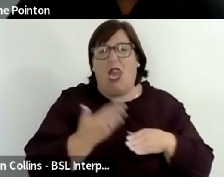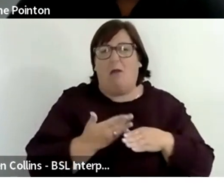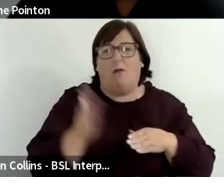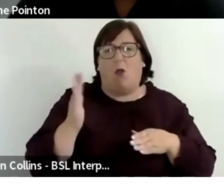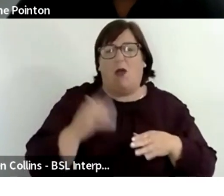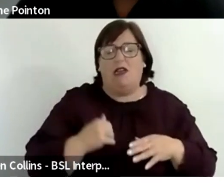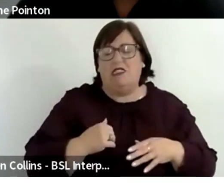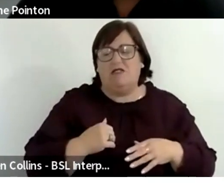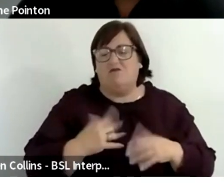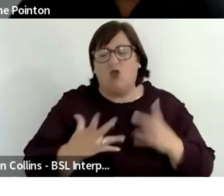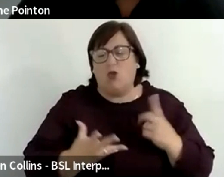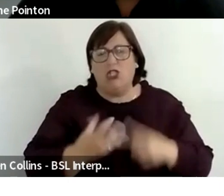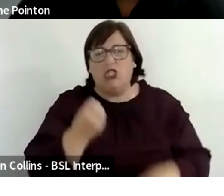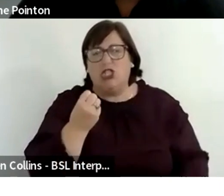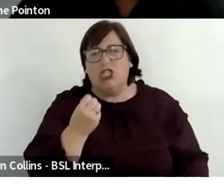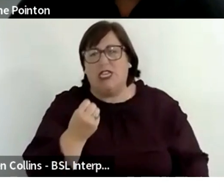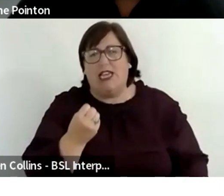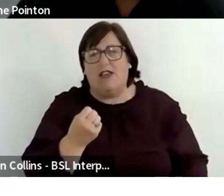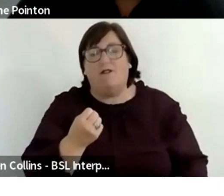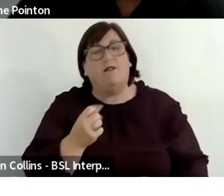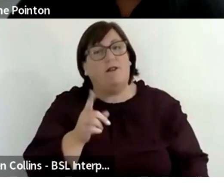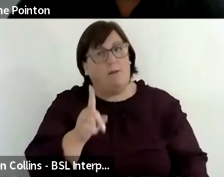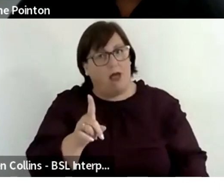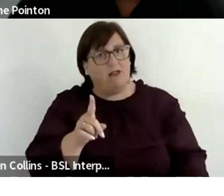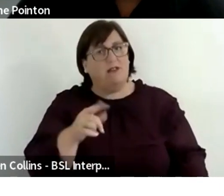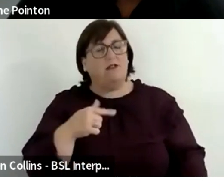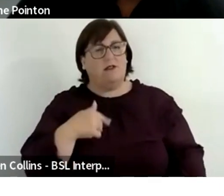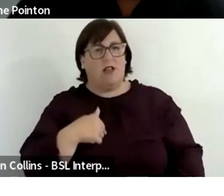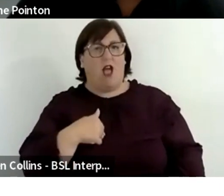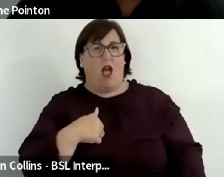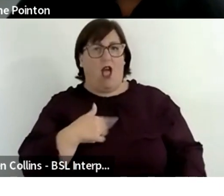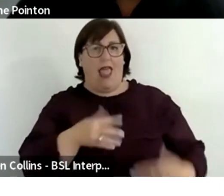I'm a hiring manager and lead a successful team.